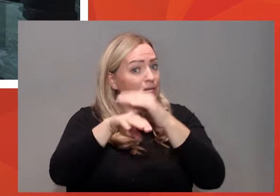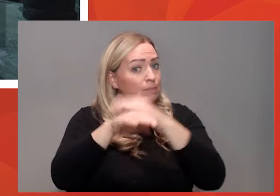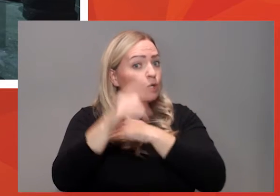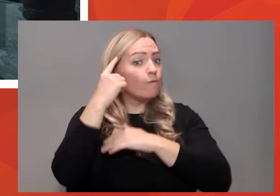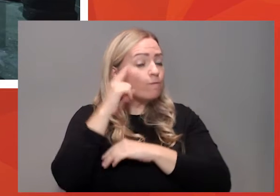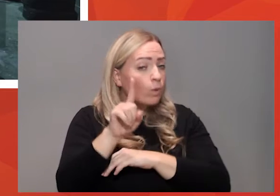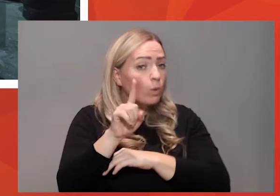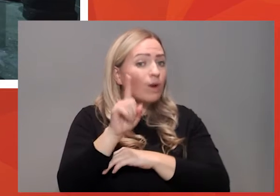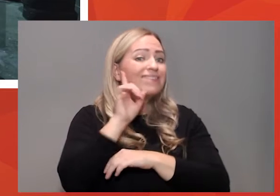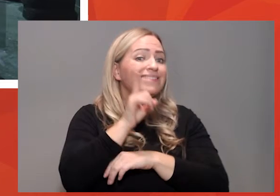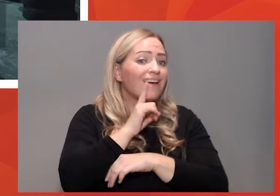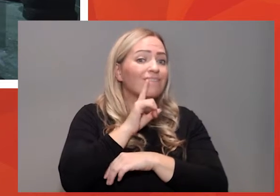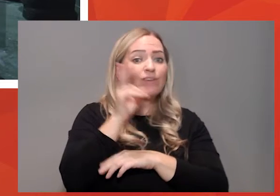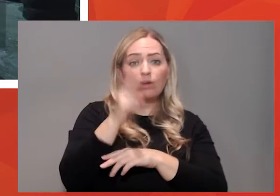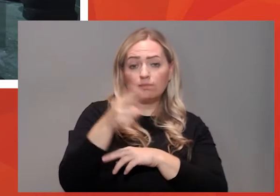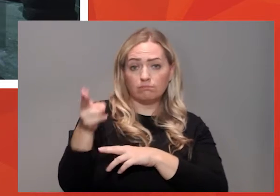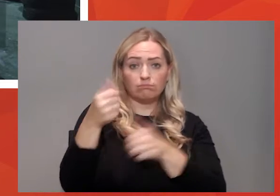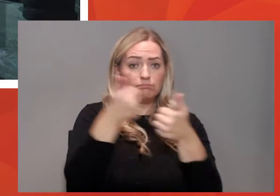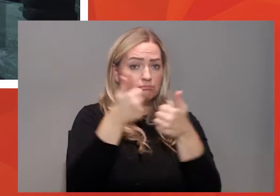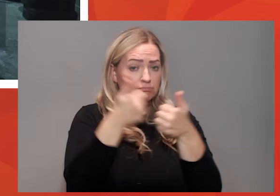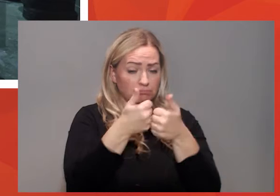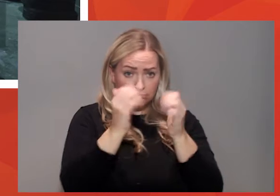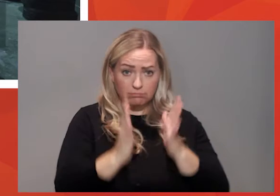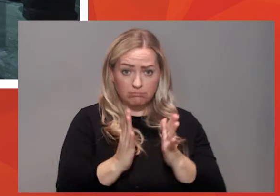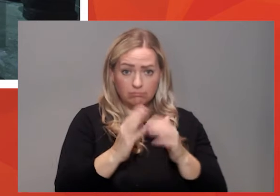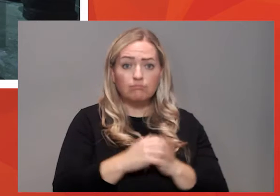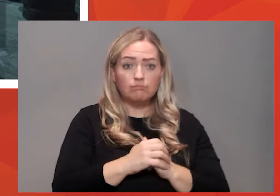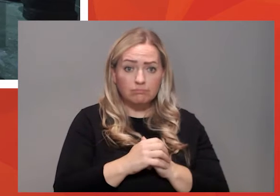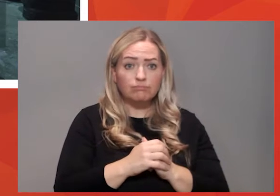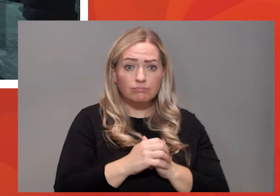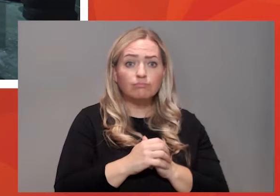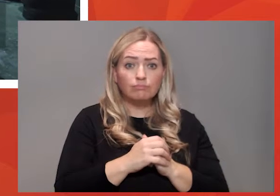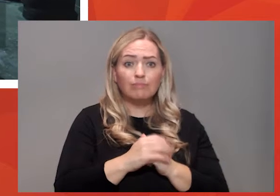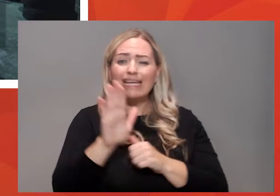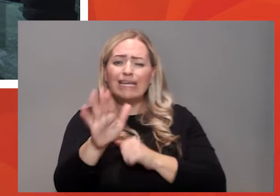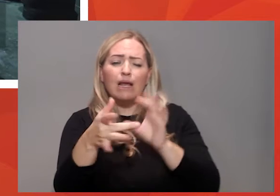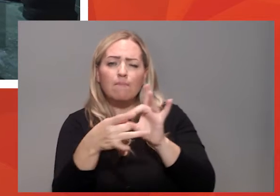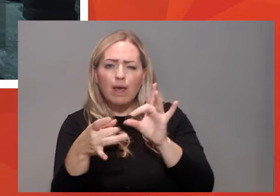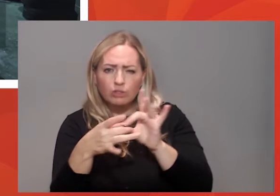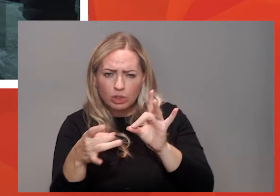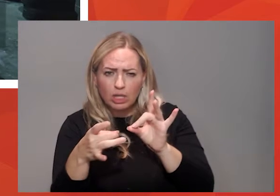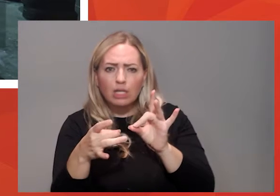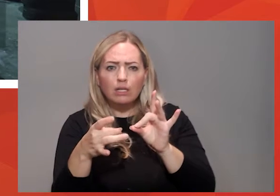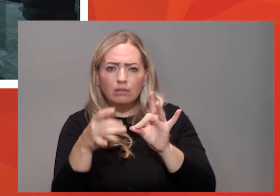for a deaf or a hard of hearing gamers and where he mentioned